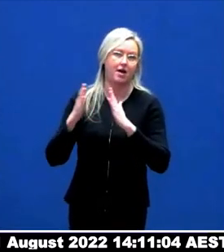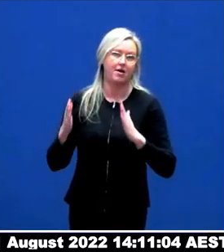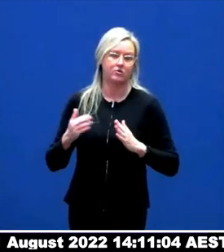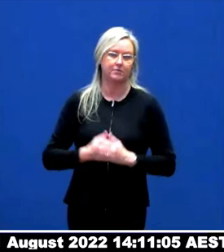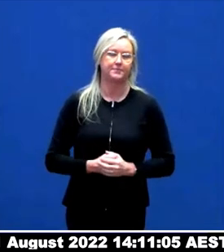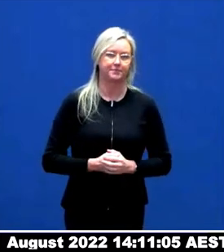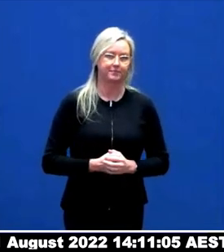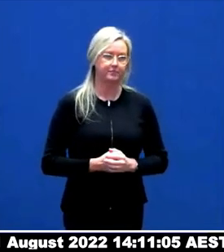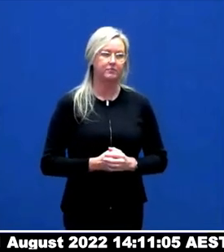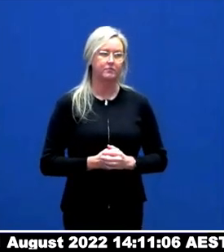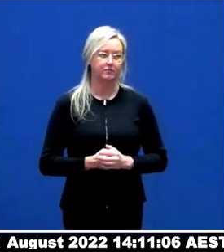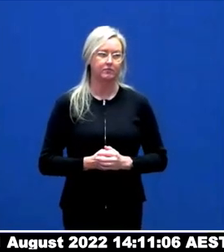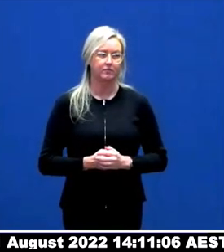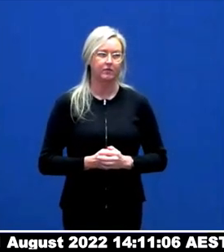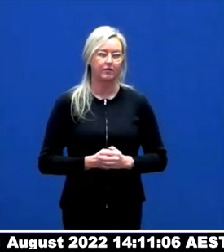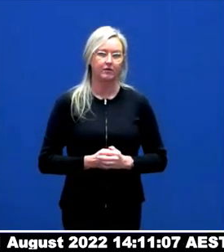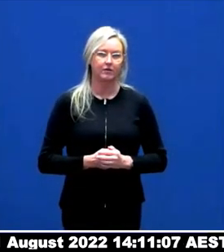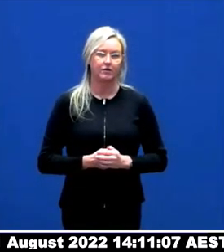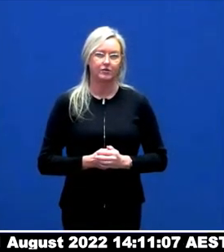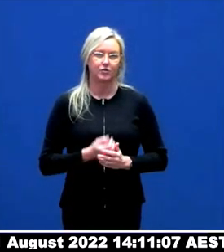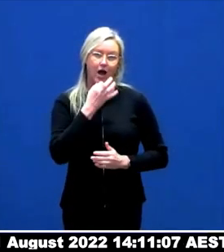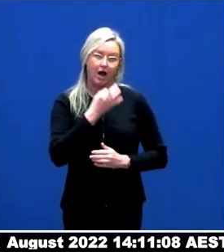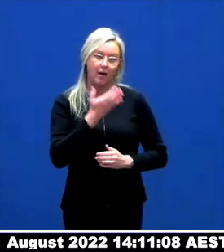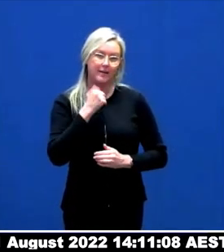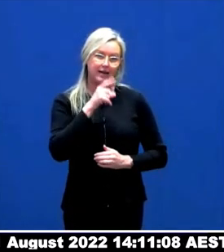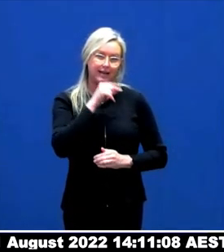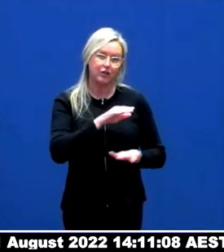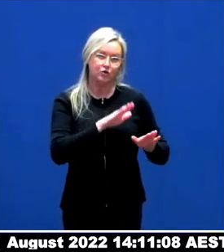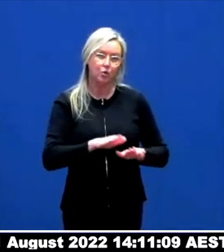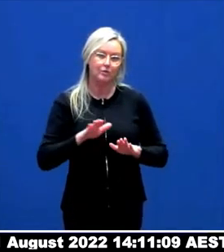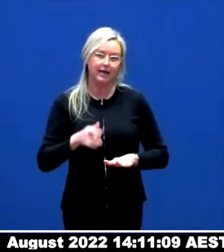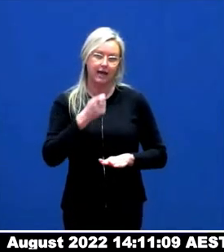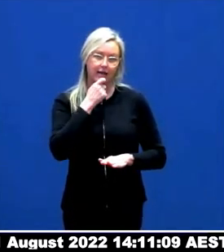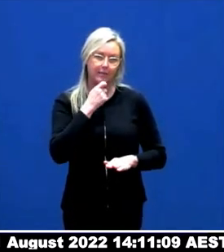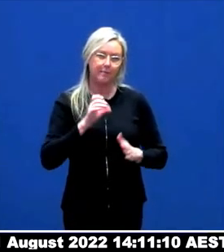I've just been asked if you could just slow down your pace a little so the interpreters can keep up. LISA SHORT: Sorry.